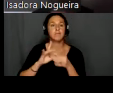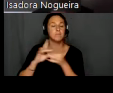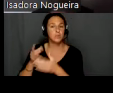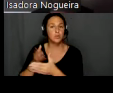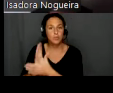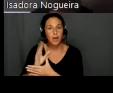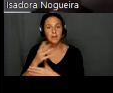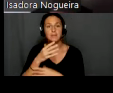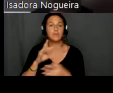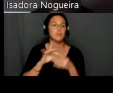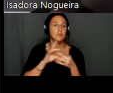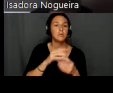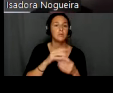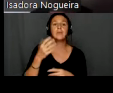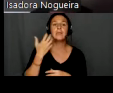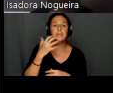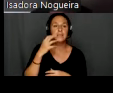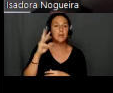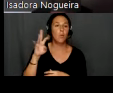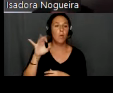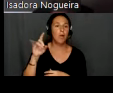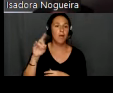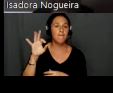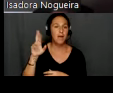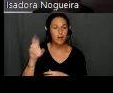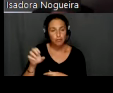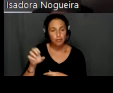We thought it was a perfect opportunity to highlight the stories